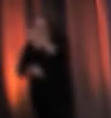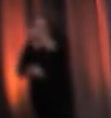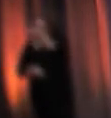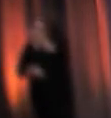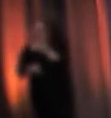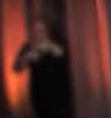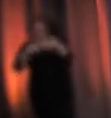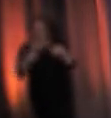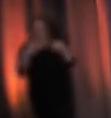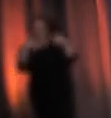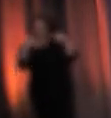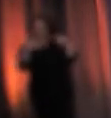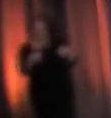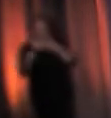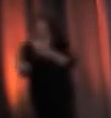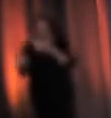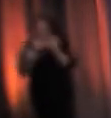empowerment of participatory design.